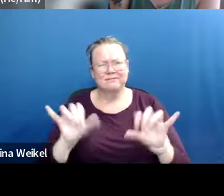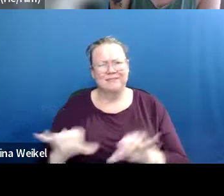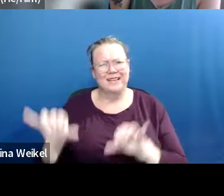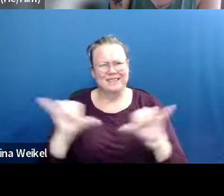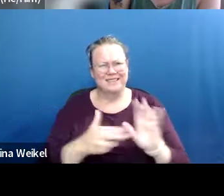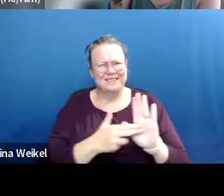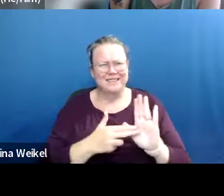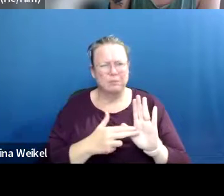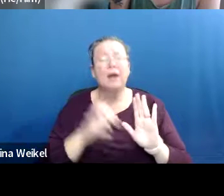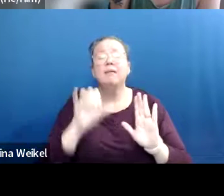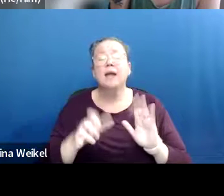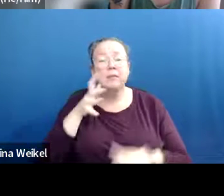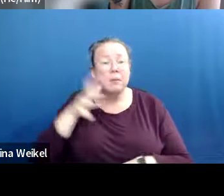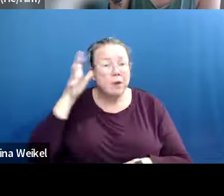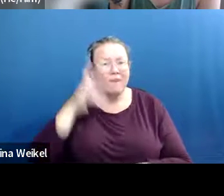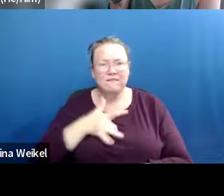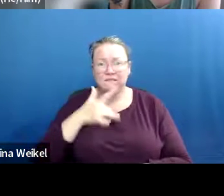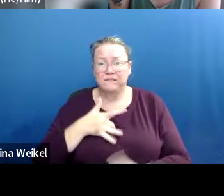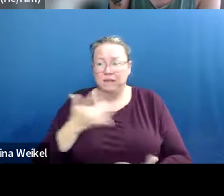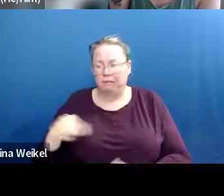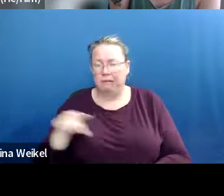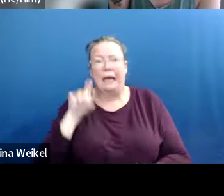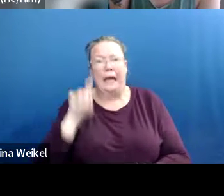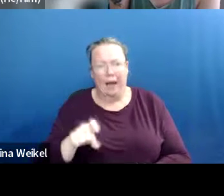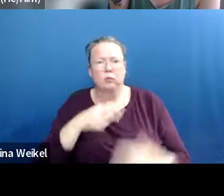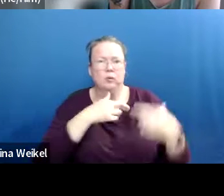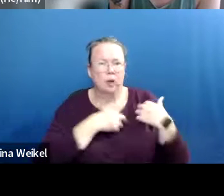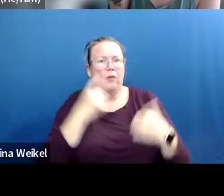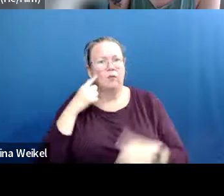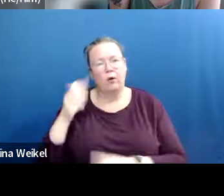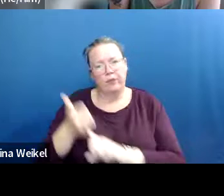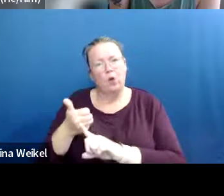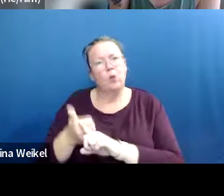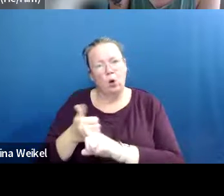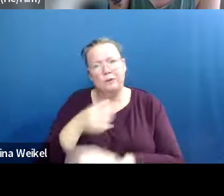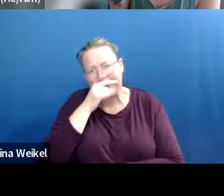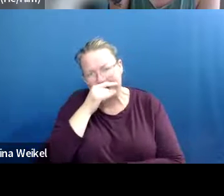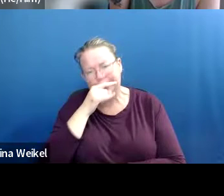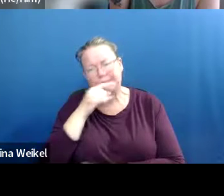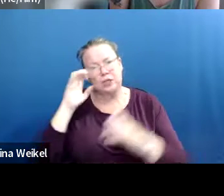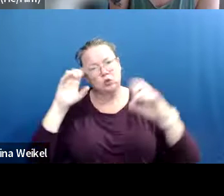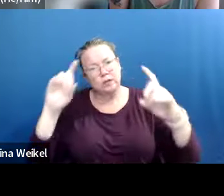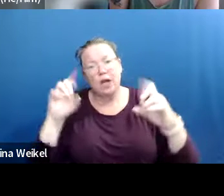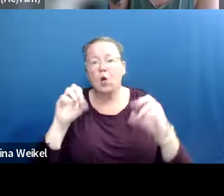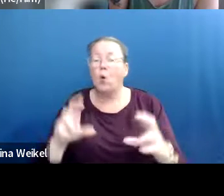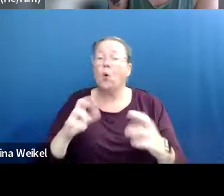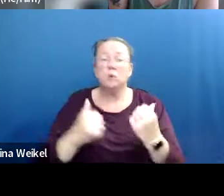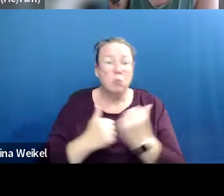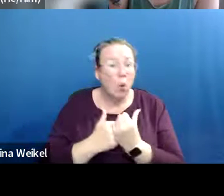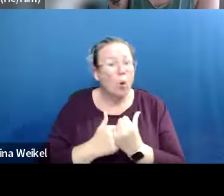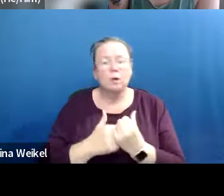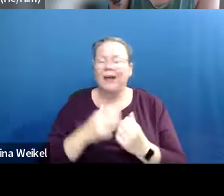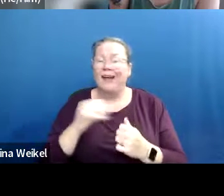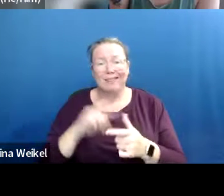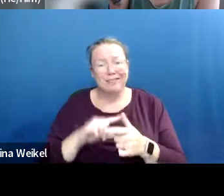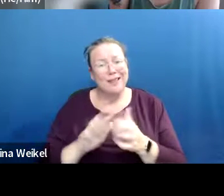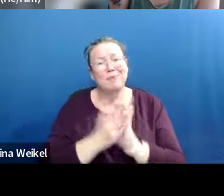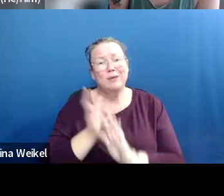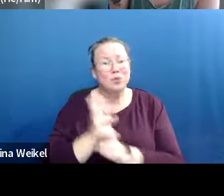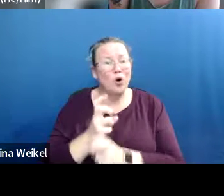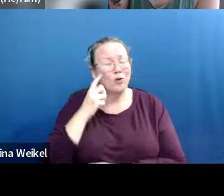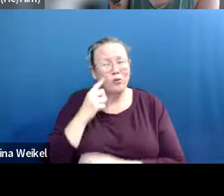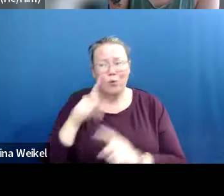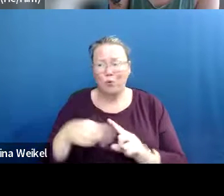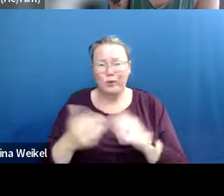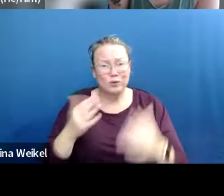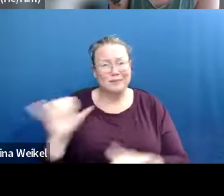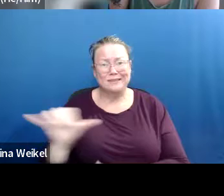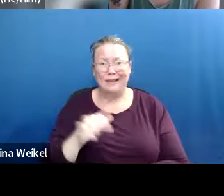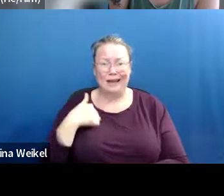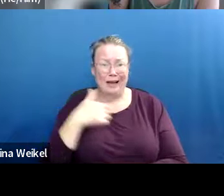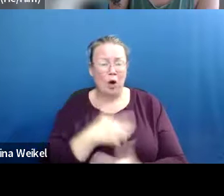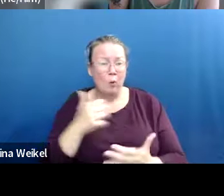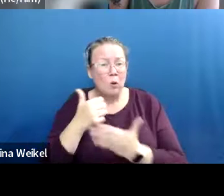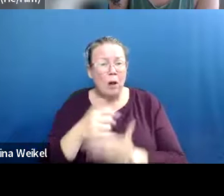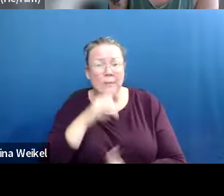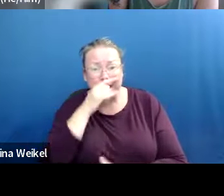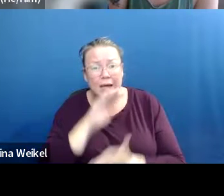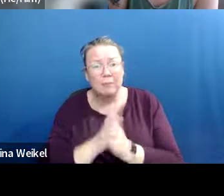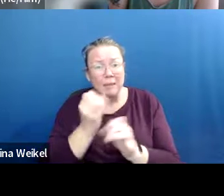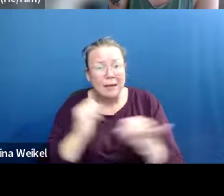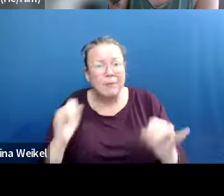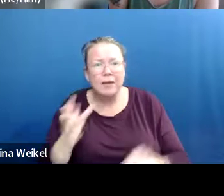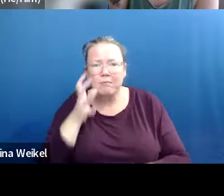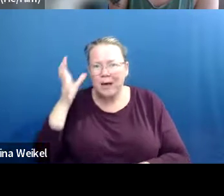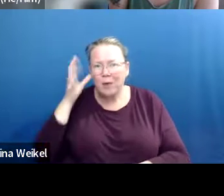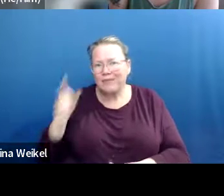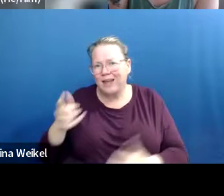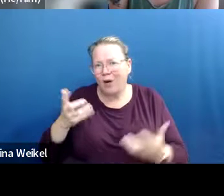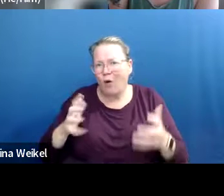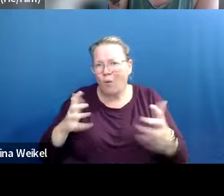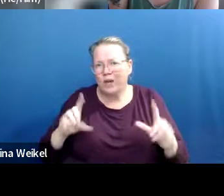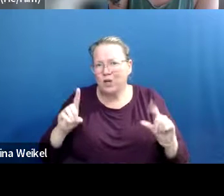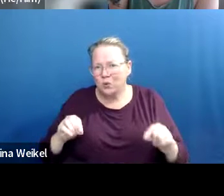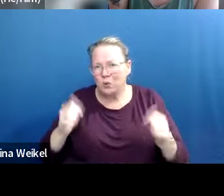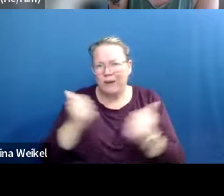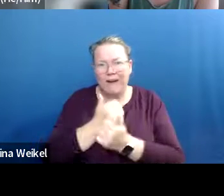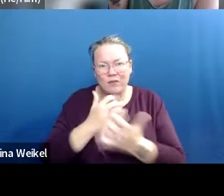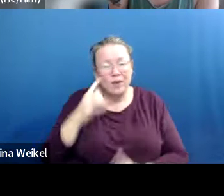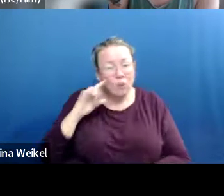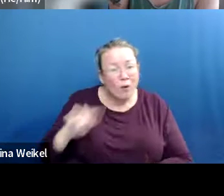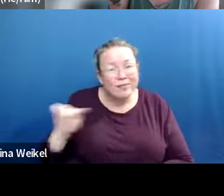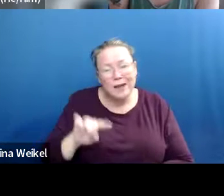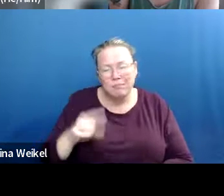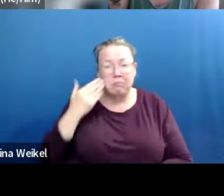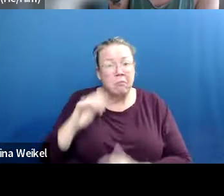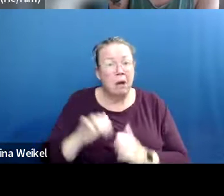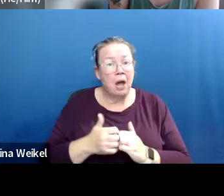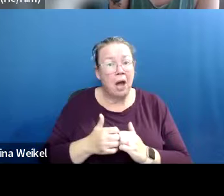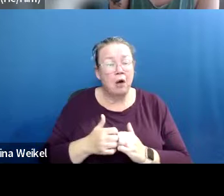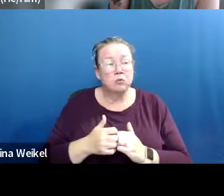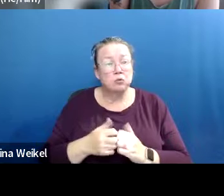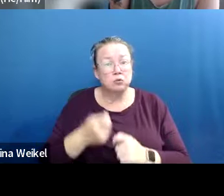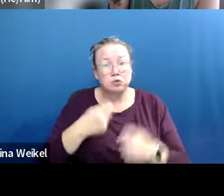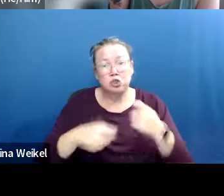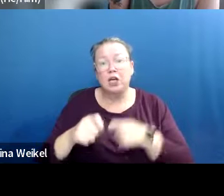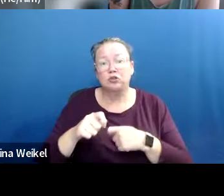Kayla Robertson: where the parents feel like they have to be responsible for their own kids' education or supports. And then it becomes difficult, for when services like us want to help the kids to be independent when the parents already are doing everything for them, and they don't know how to switch into that.